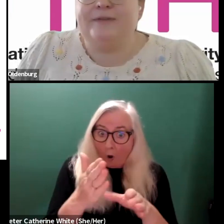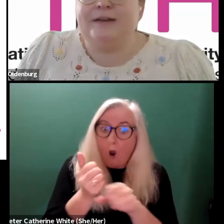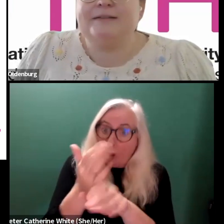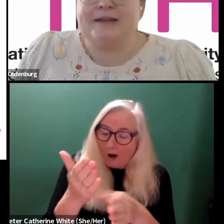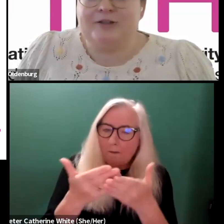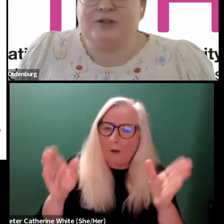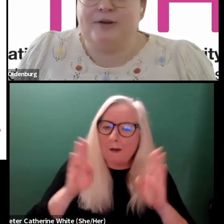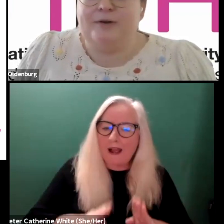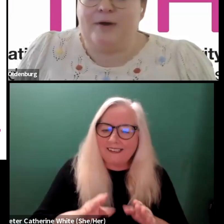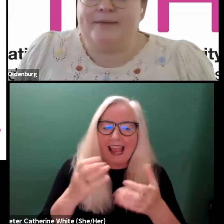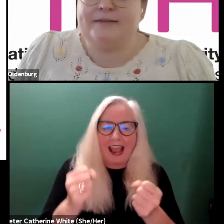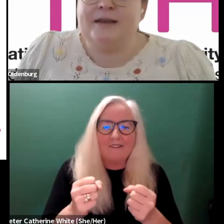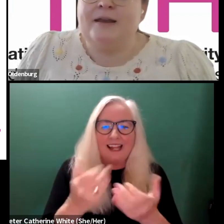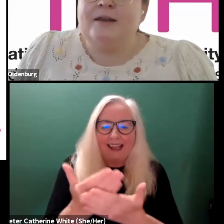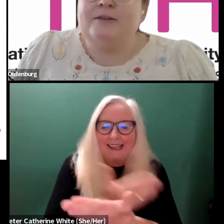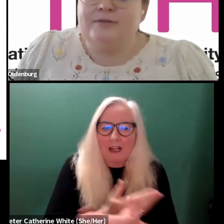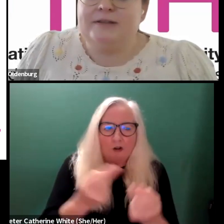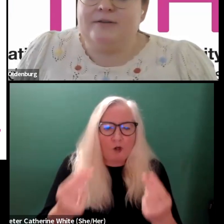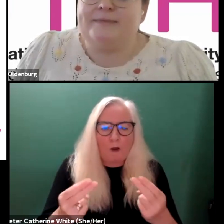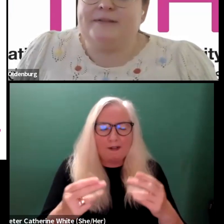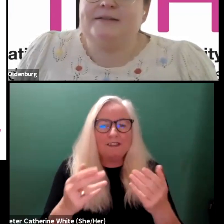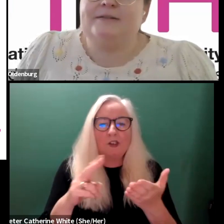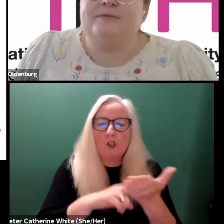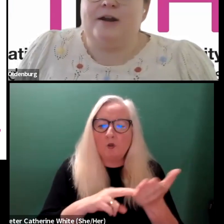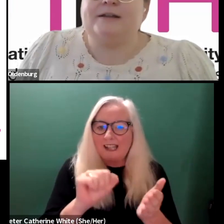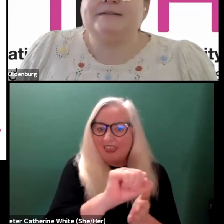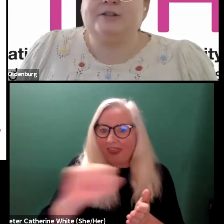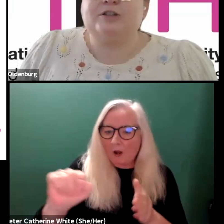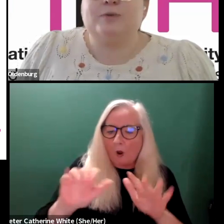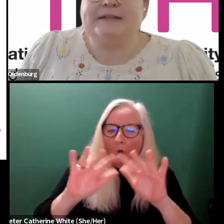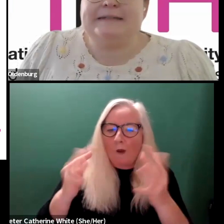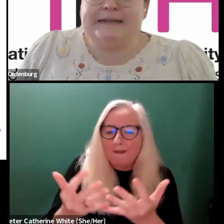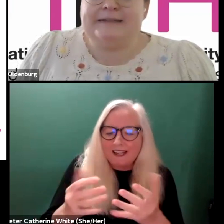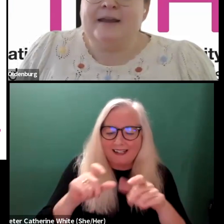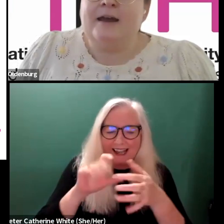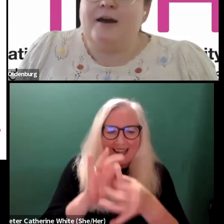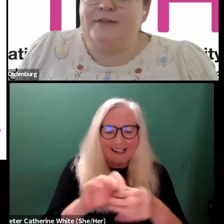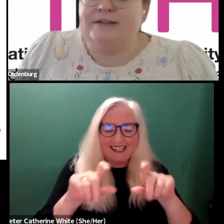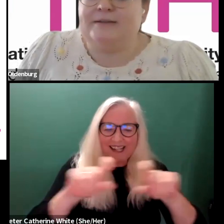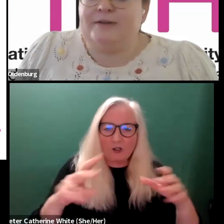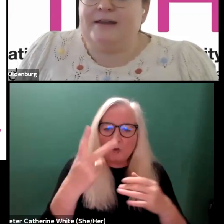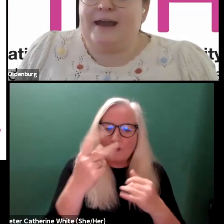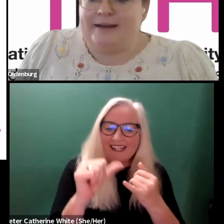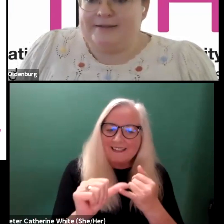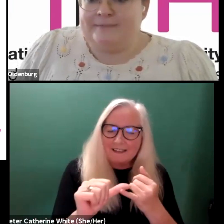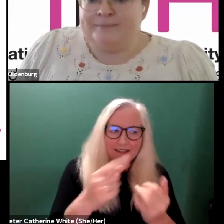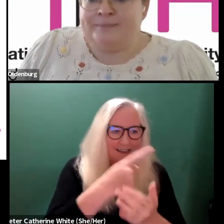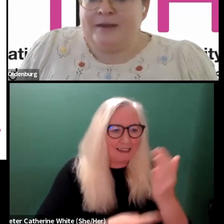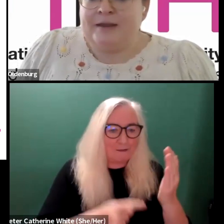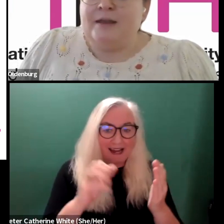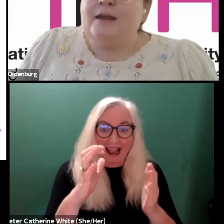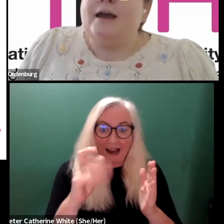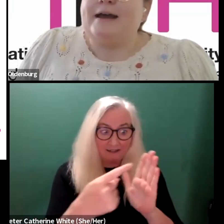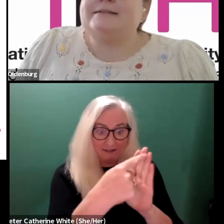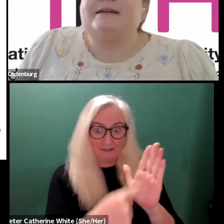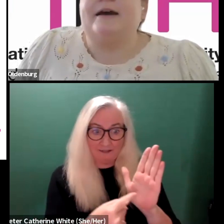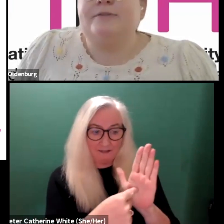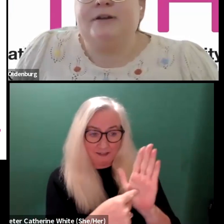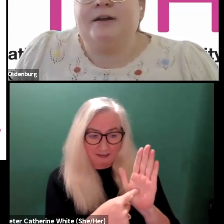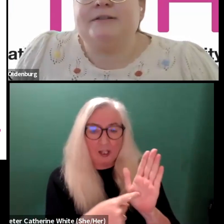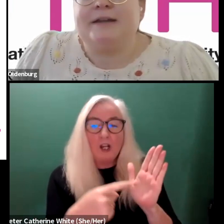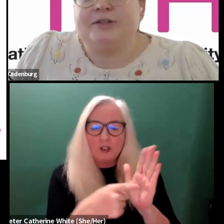Using their website regarding section 26. Of the Disability Act. Ask that out under section 26 of the disability act.